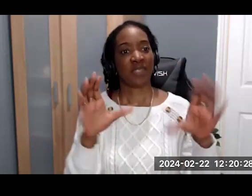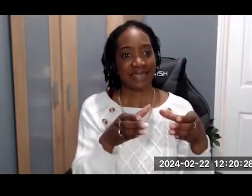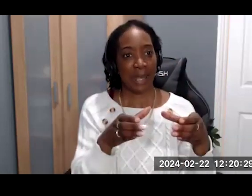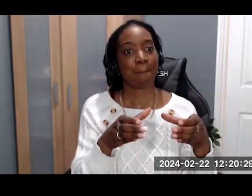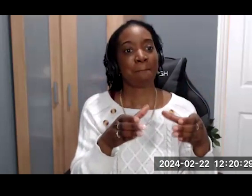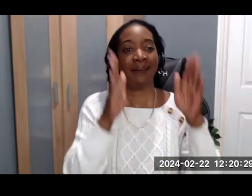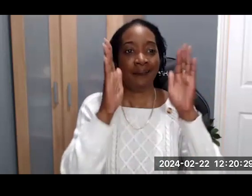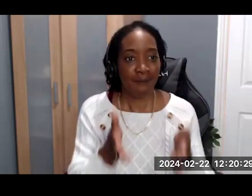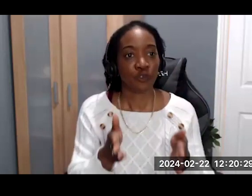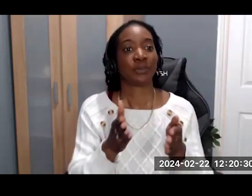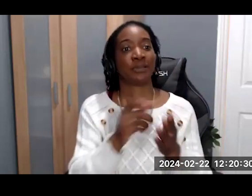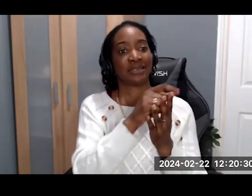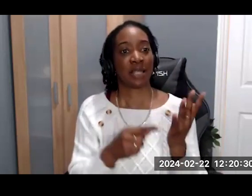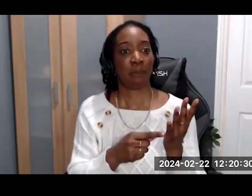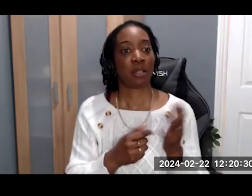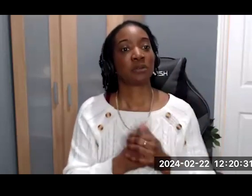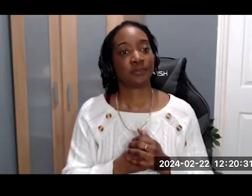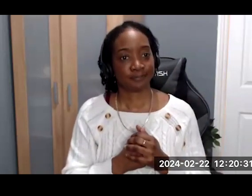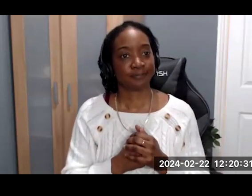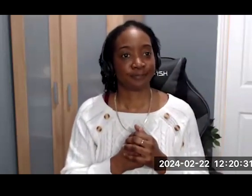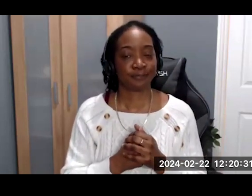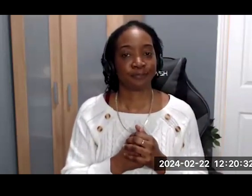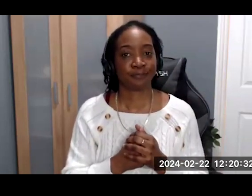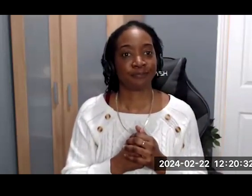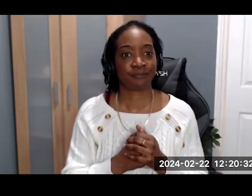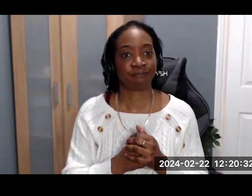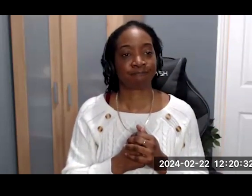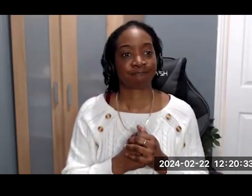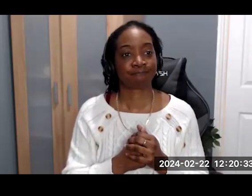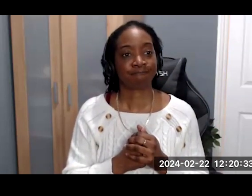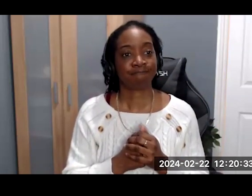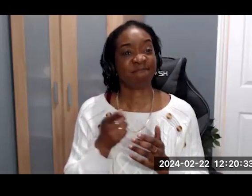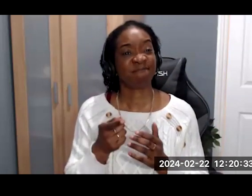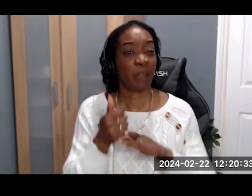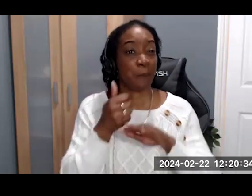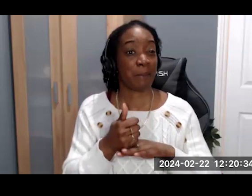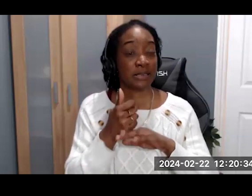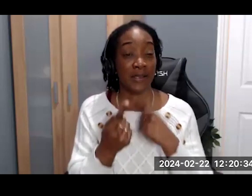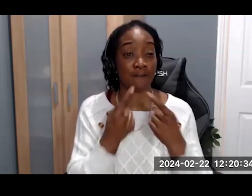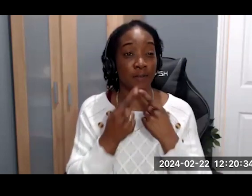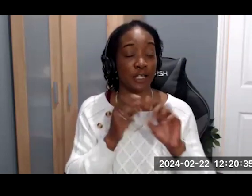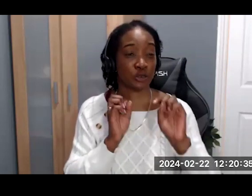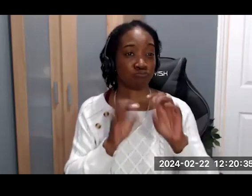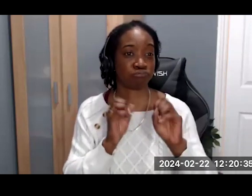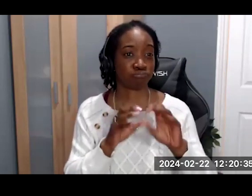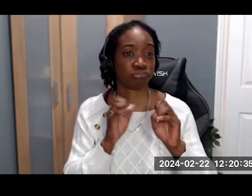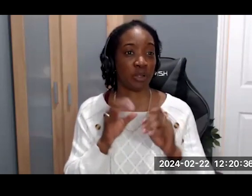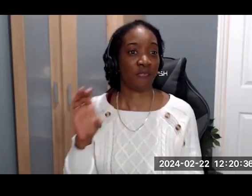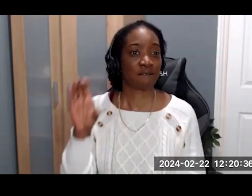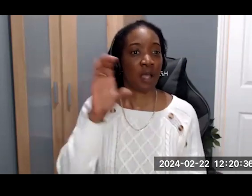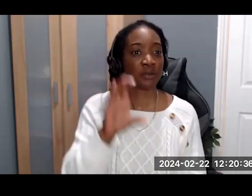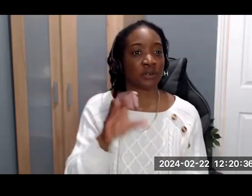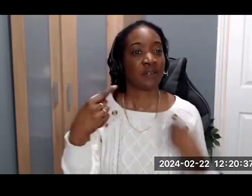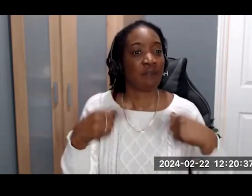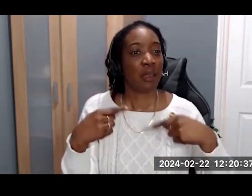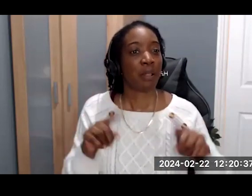disabled. I will now share some basic information of the commission funds available um this year we